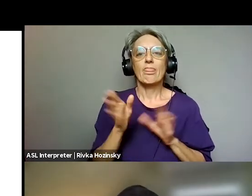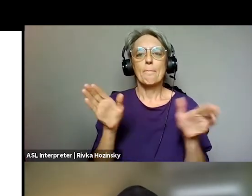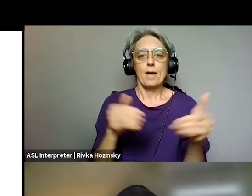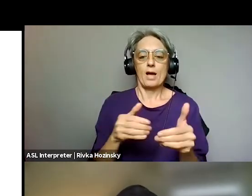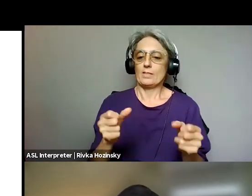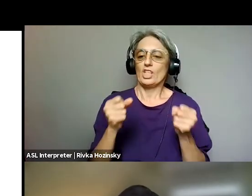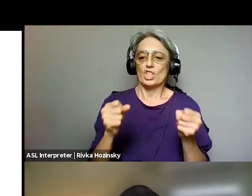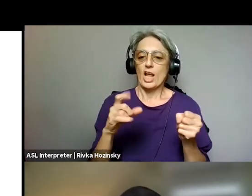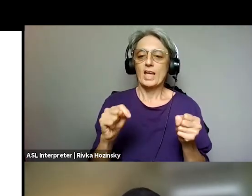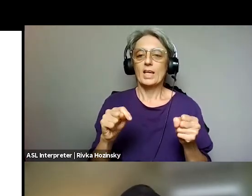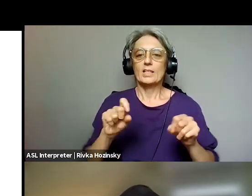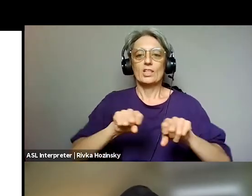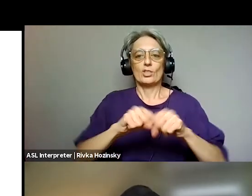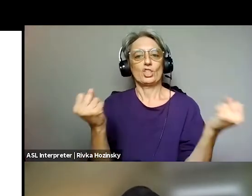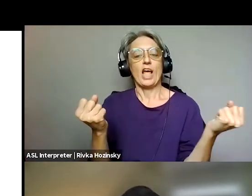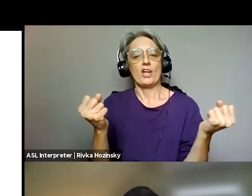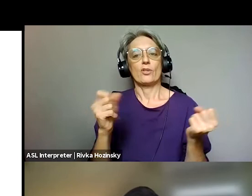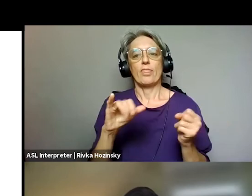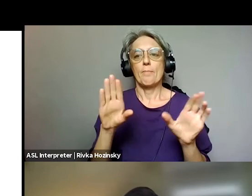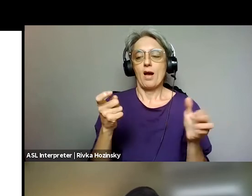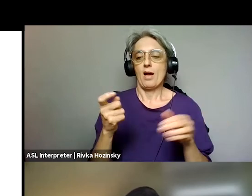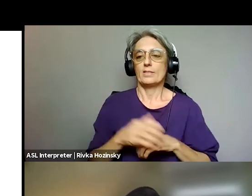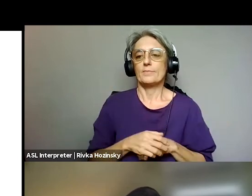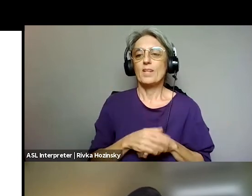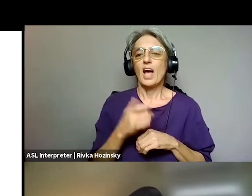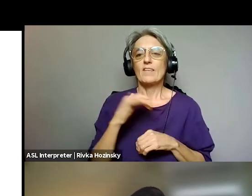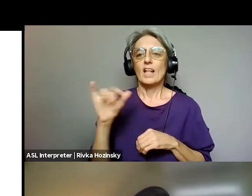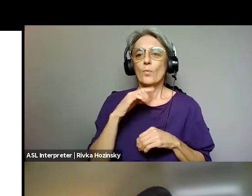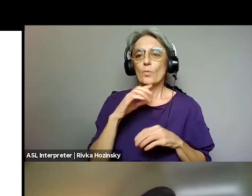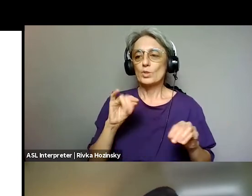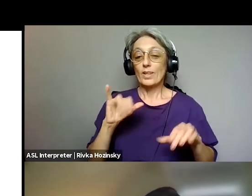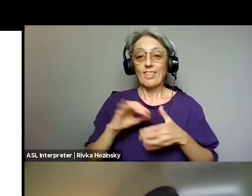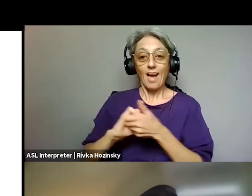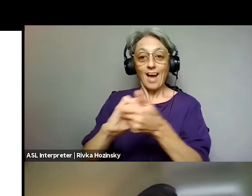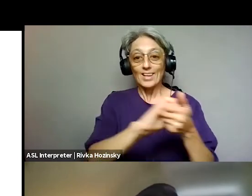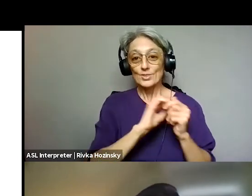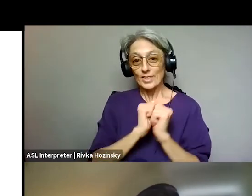feel like we’re collectively doing this and on that note, Dr. Reichard, I’m going to hand